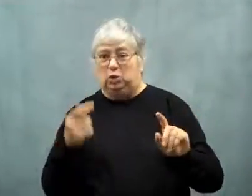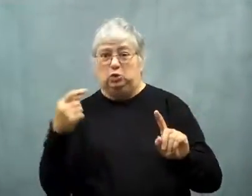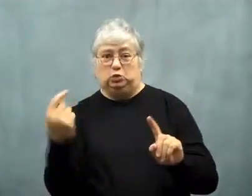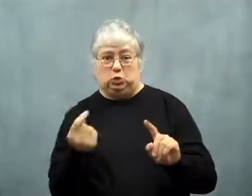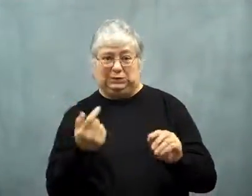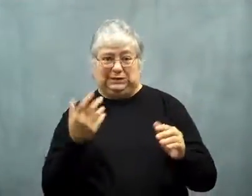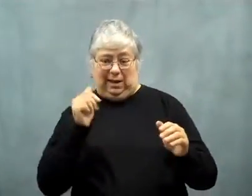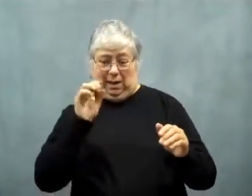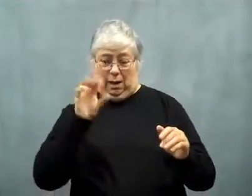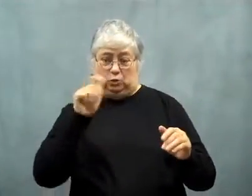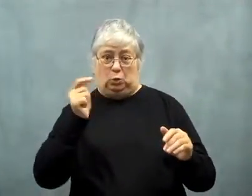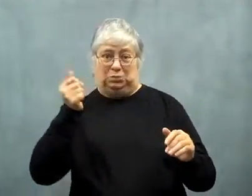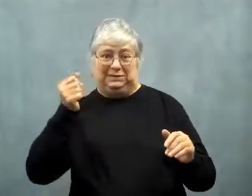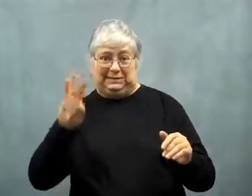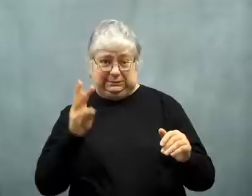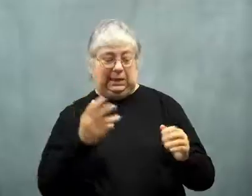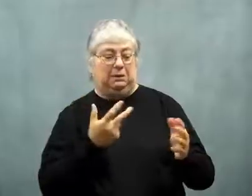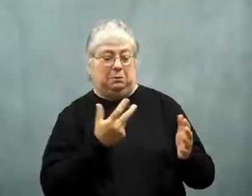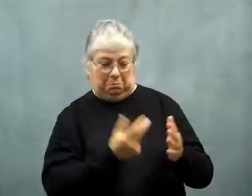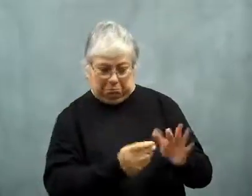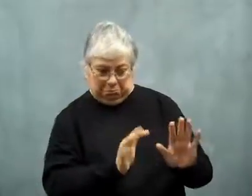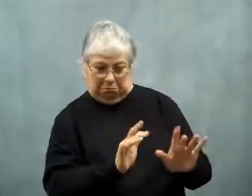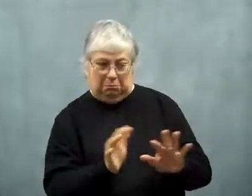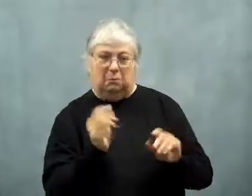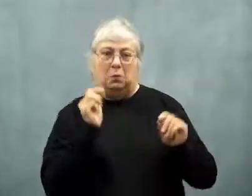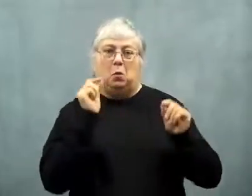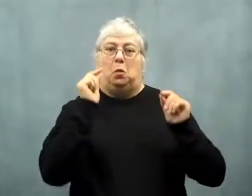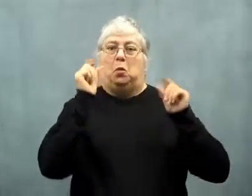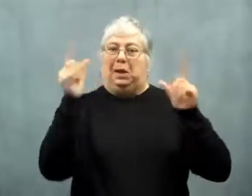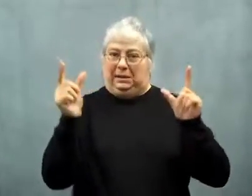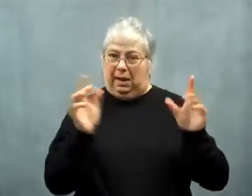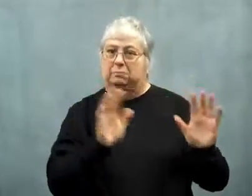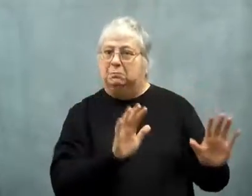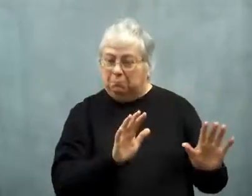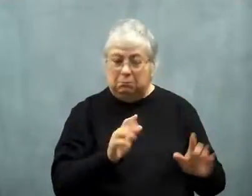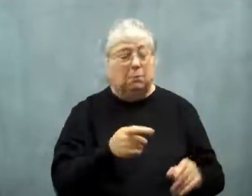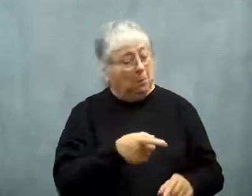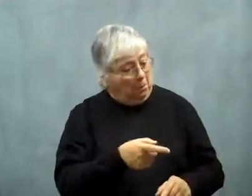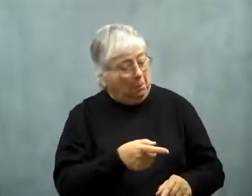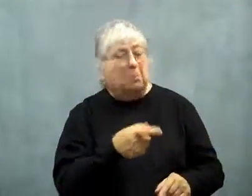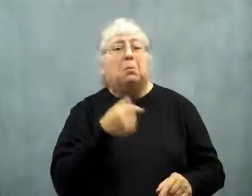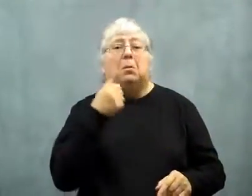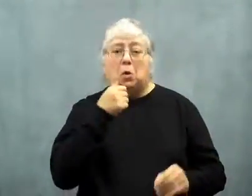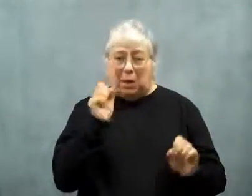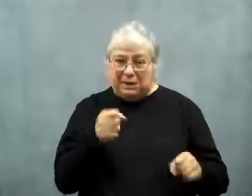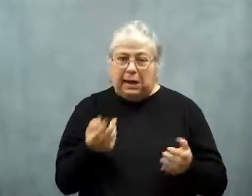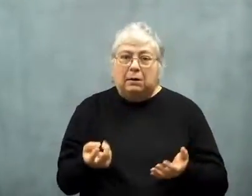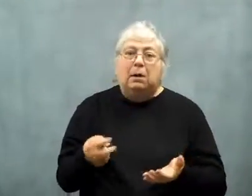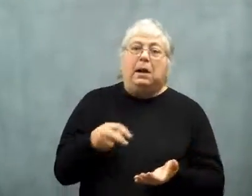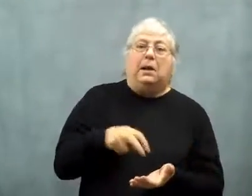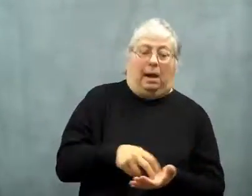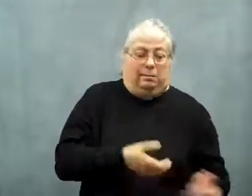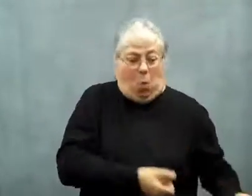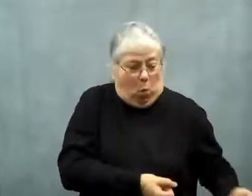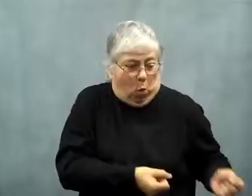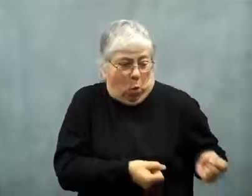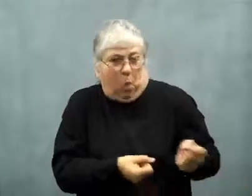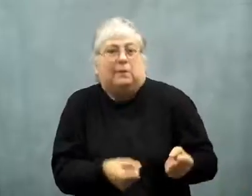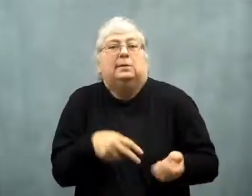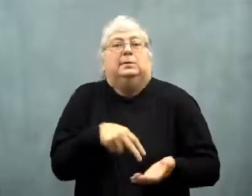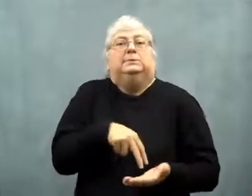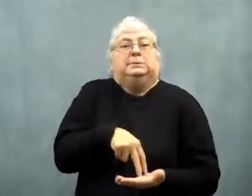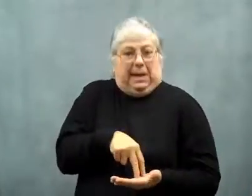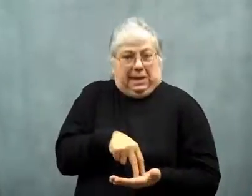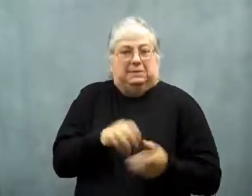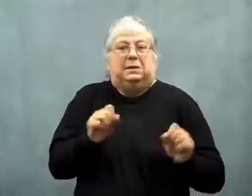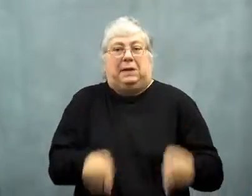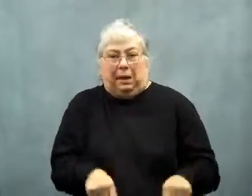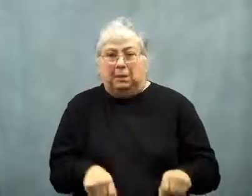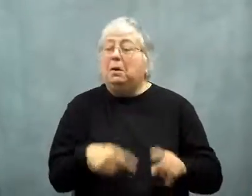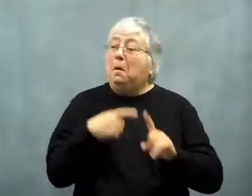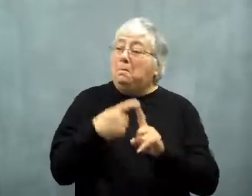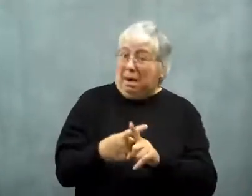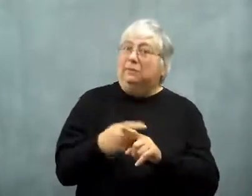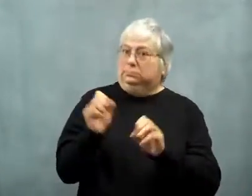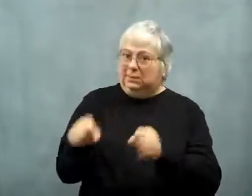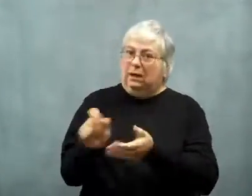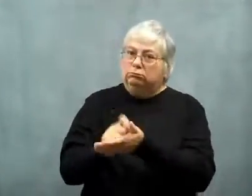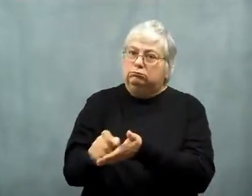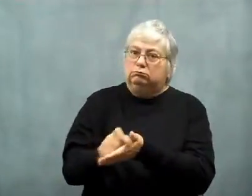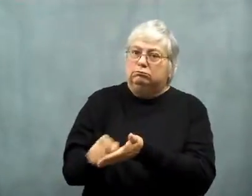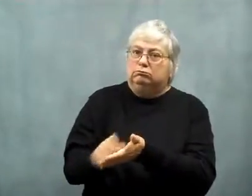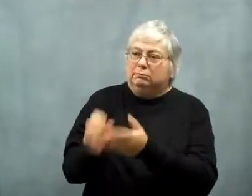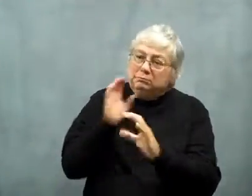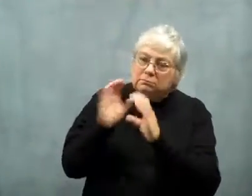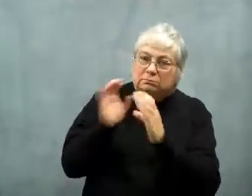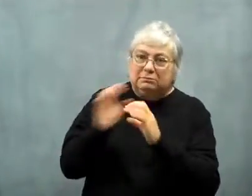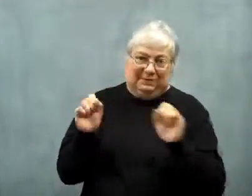She was brought out of the coma on Tuesday, October 16.